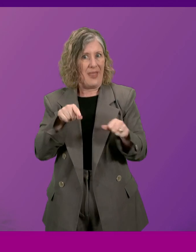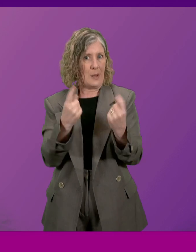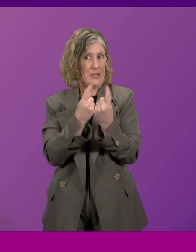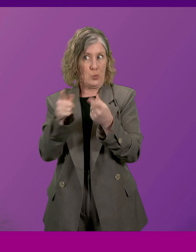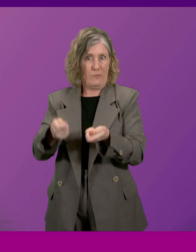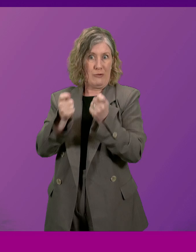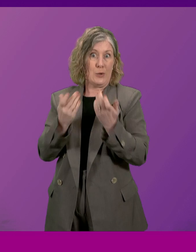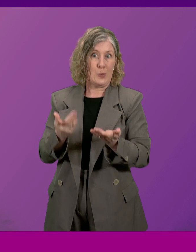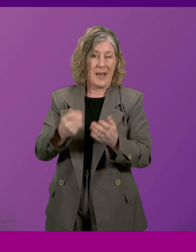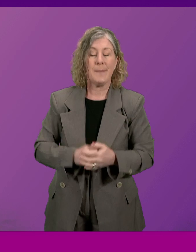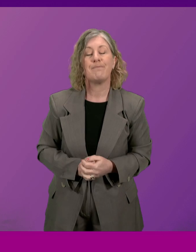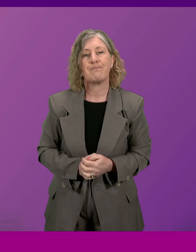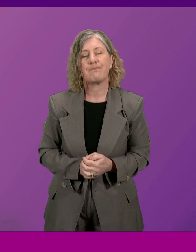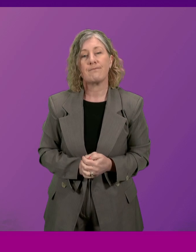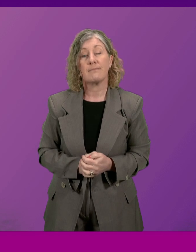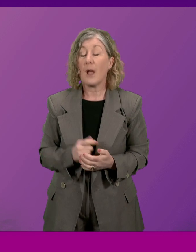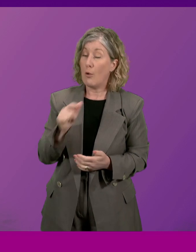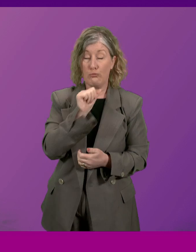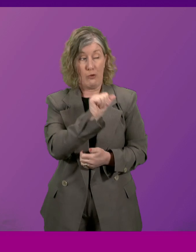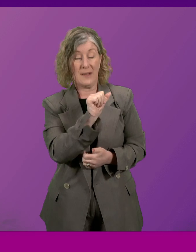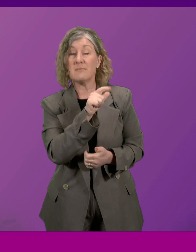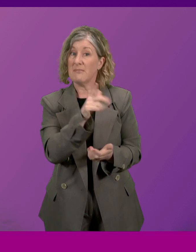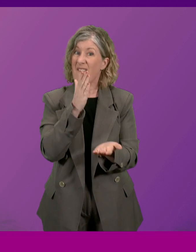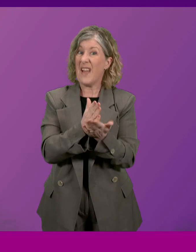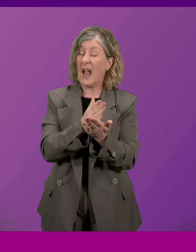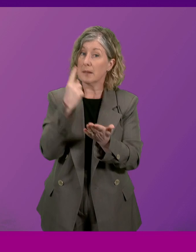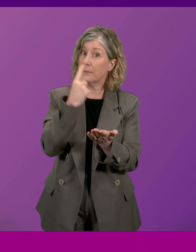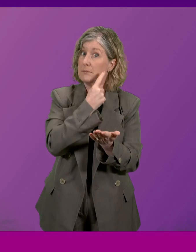The facts do speak for themselves. There are 10,000 children in Scotland who are